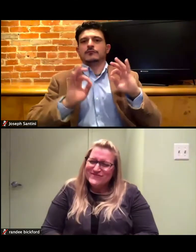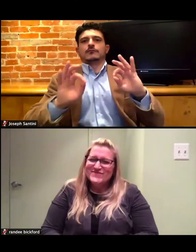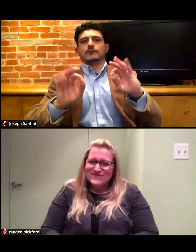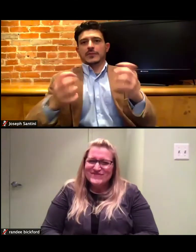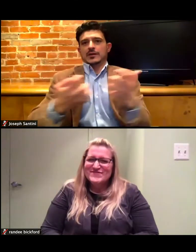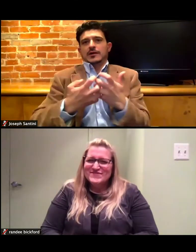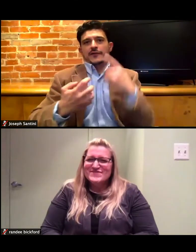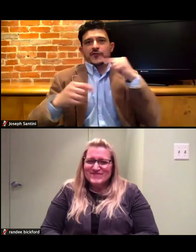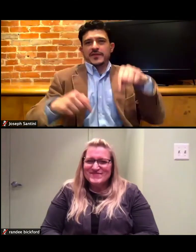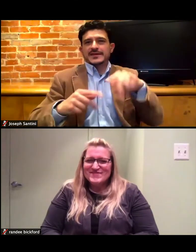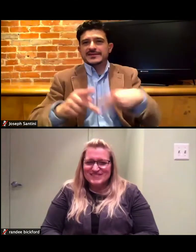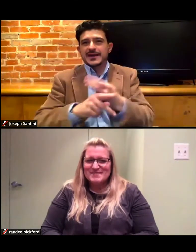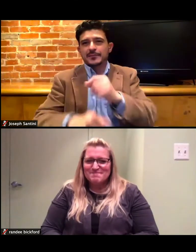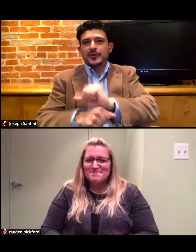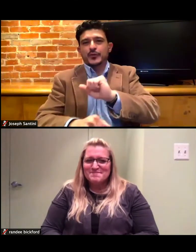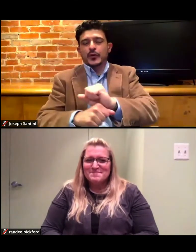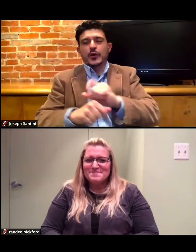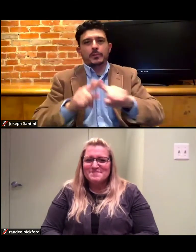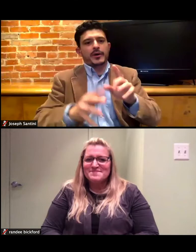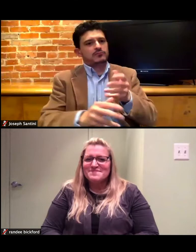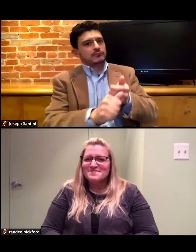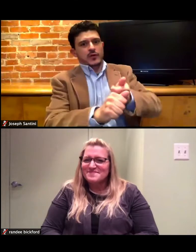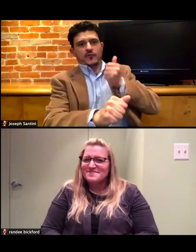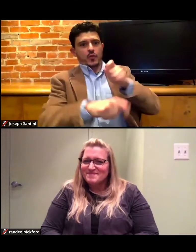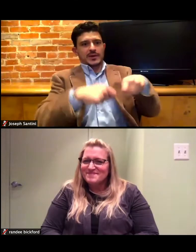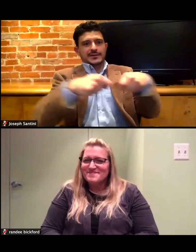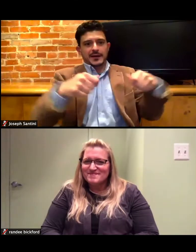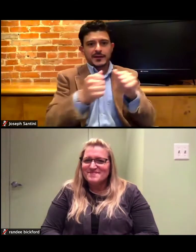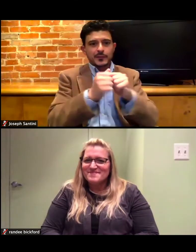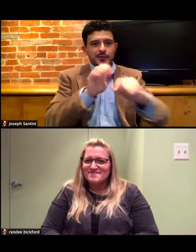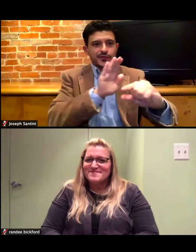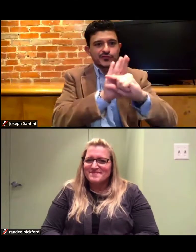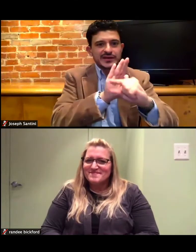That's one of the ways that they earn money. And for this type of employment